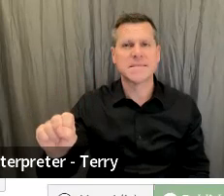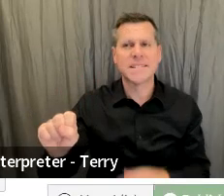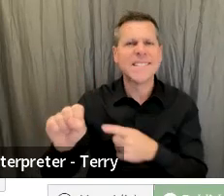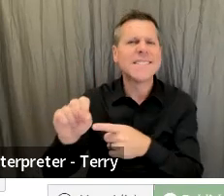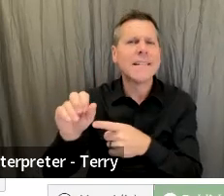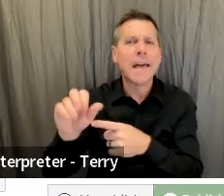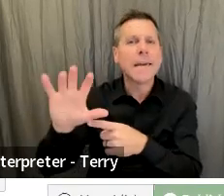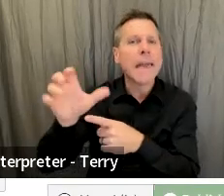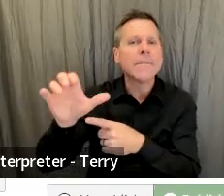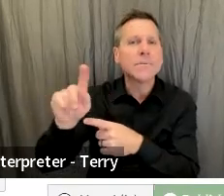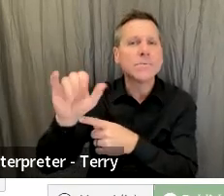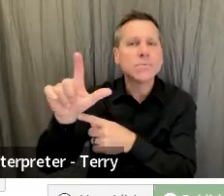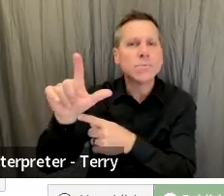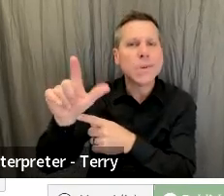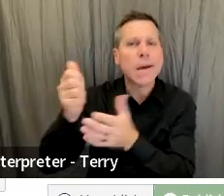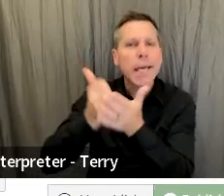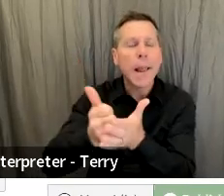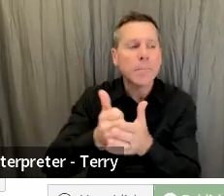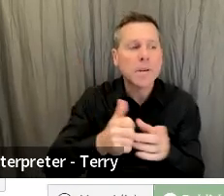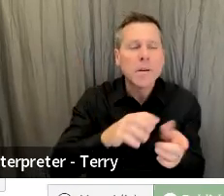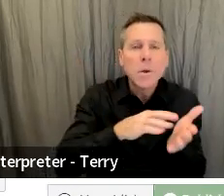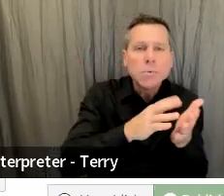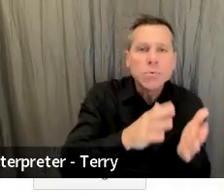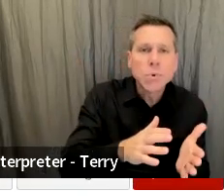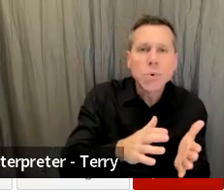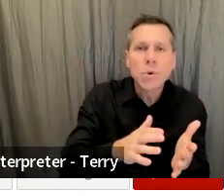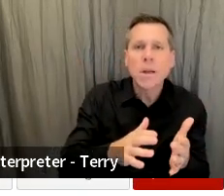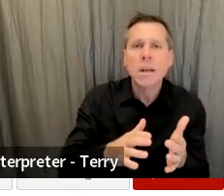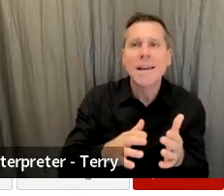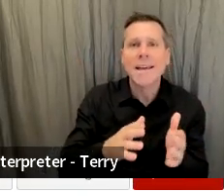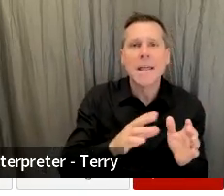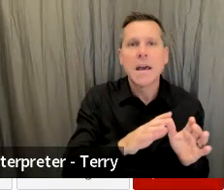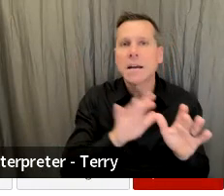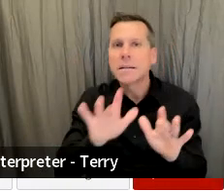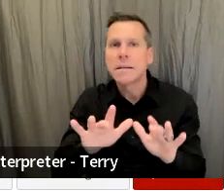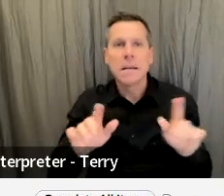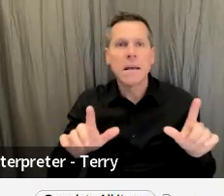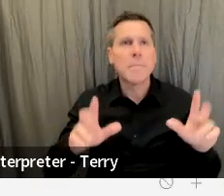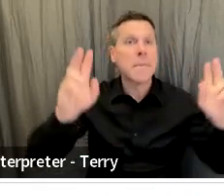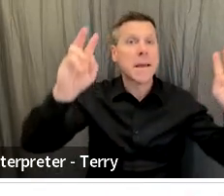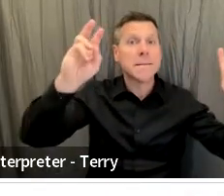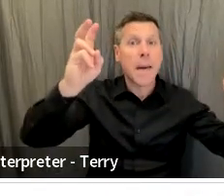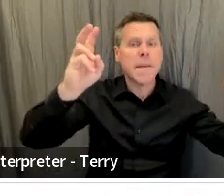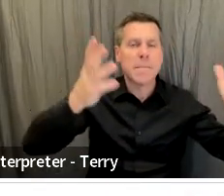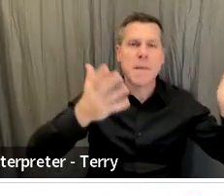where students can work through a topic and if they are struggling with it,